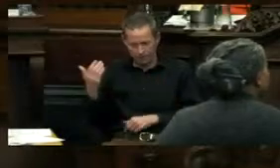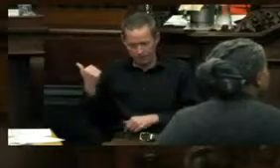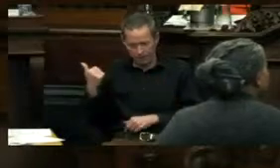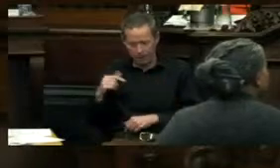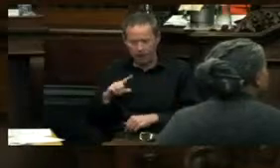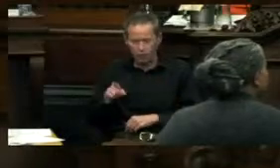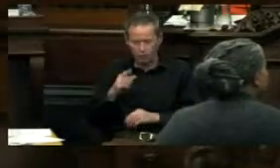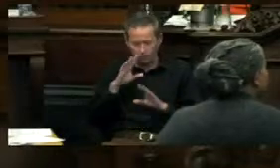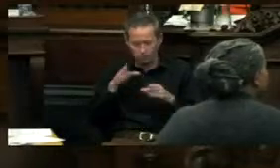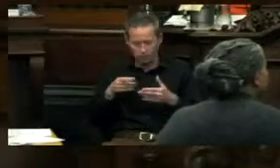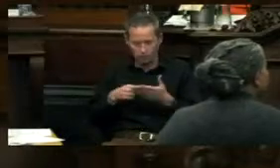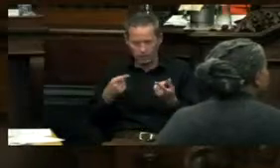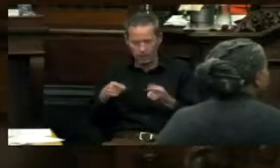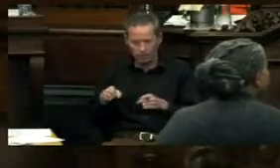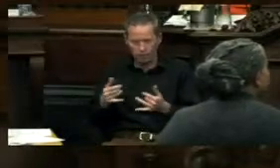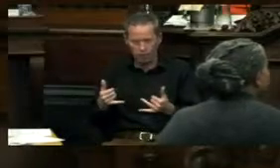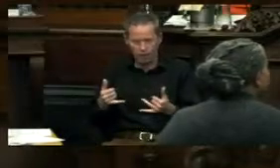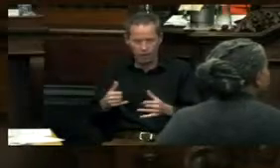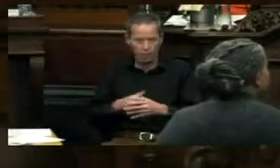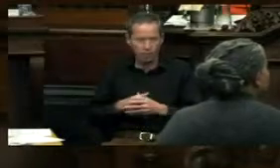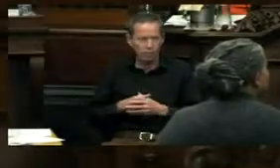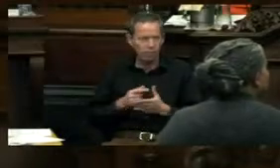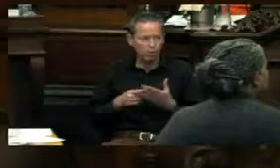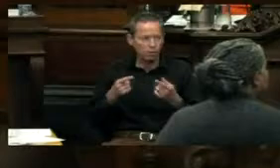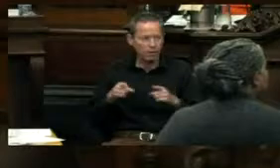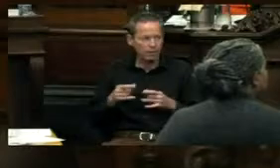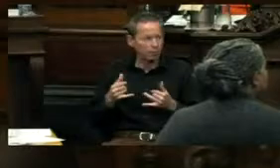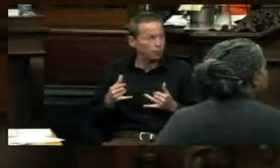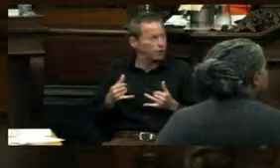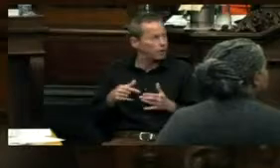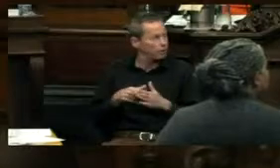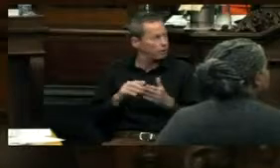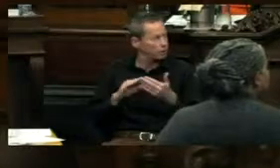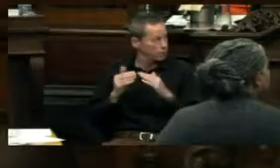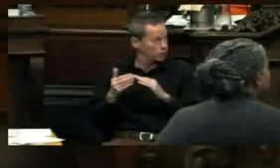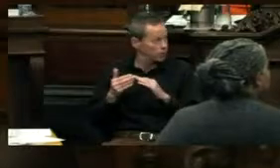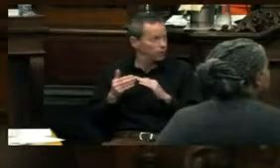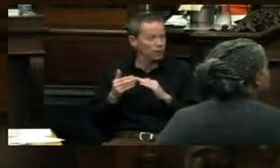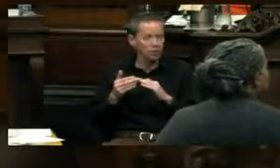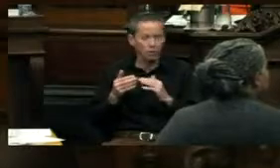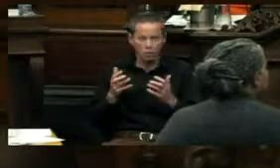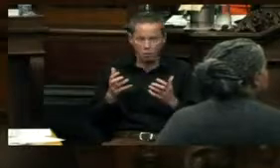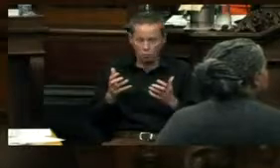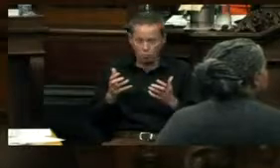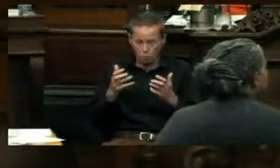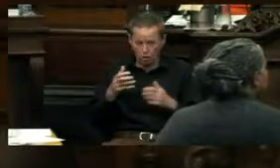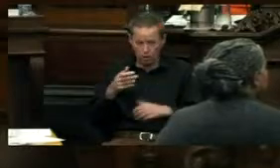going forward, I can't speak for things that have happened in the past, only can speak for what's